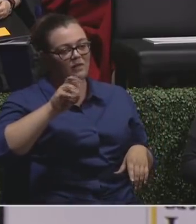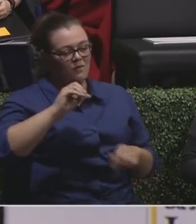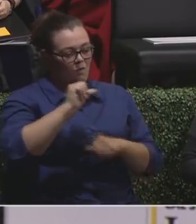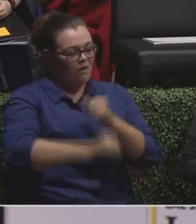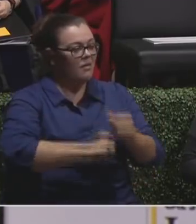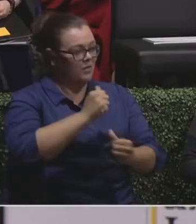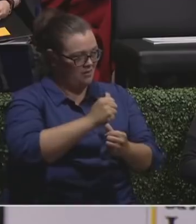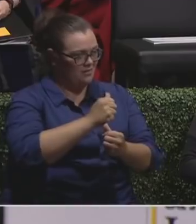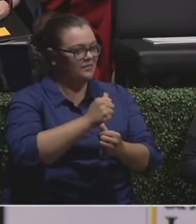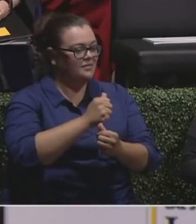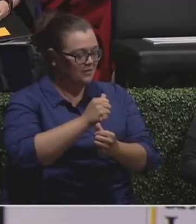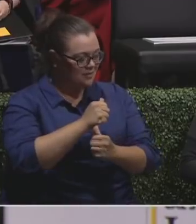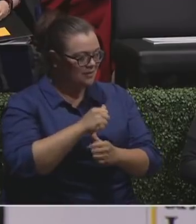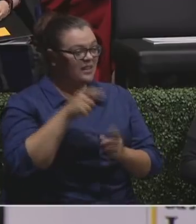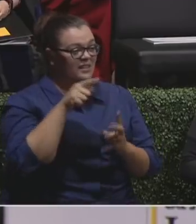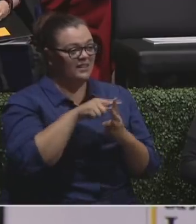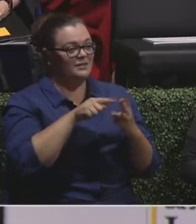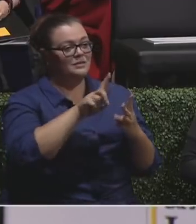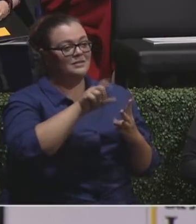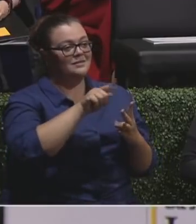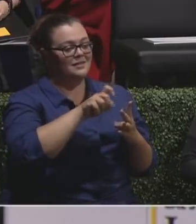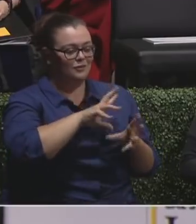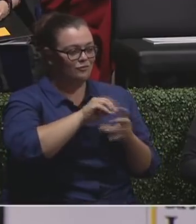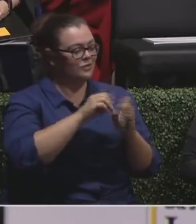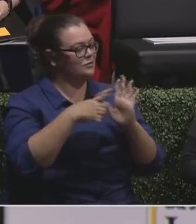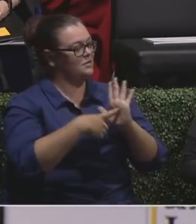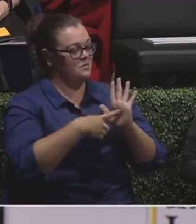DIVERSE AND FOR ENROLLING 56% OF FIRST-GENERATION COLLEGE STUDENTS.